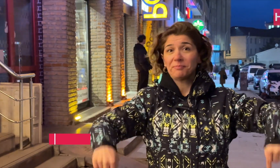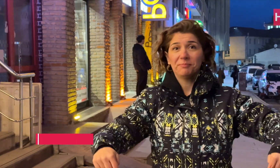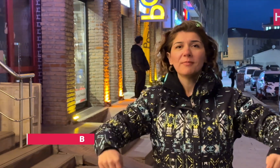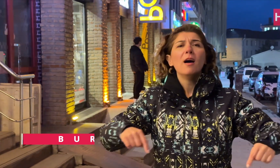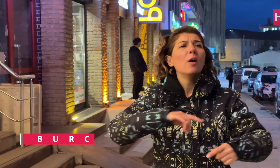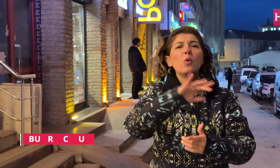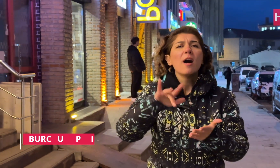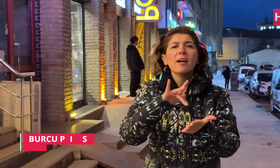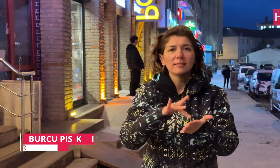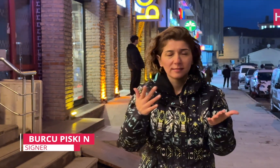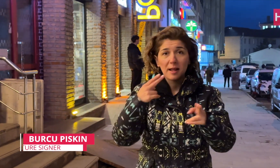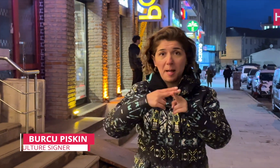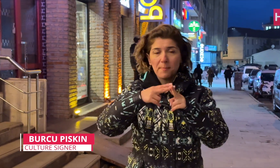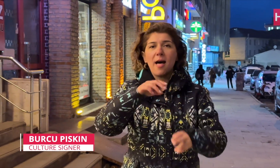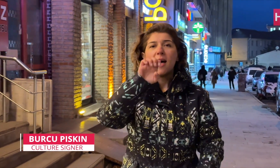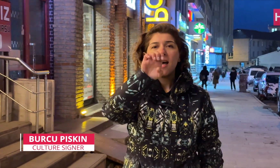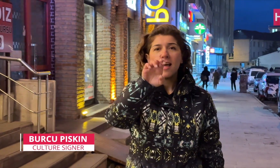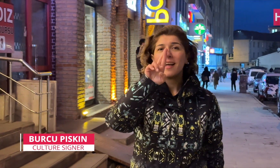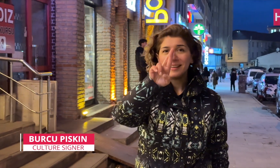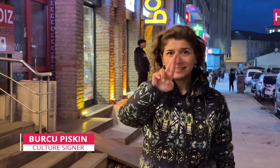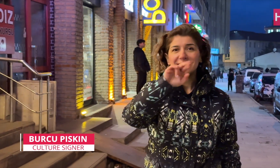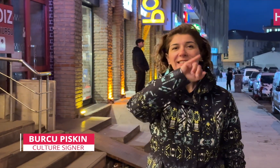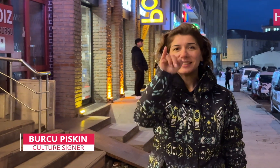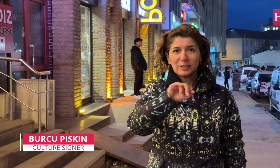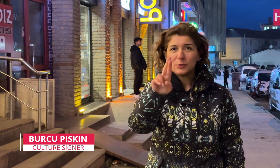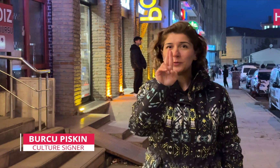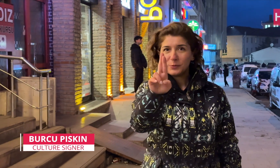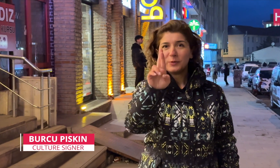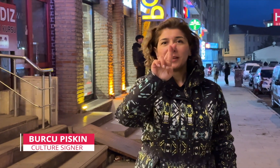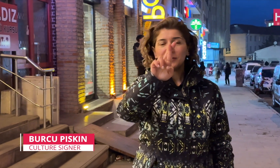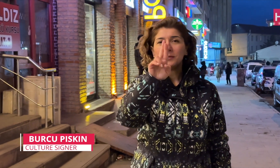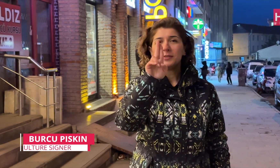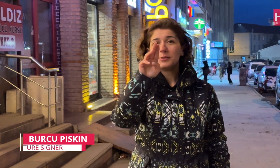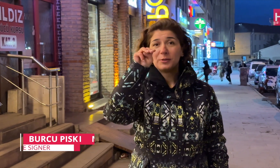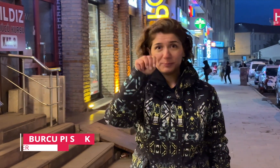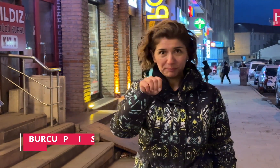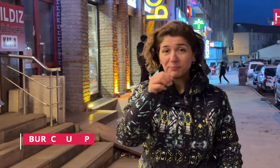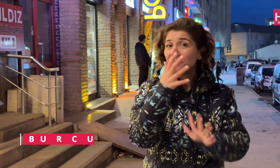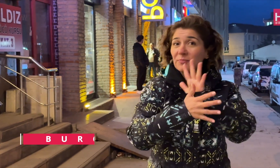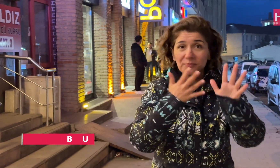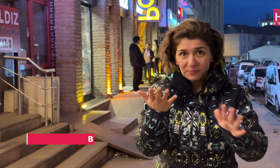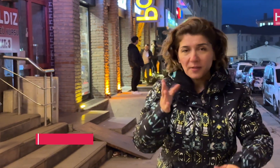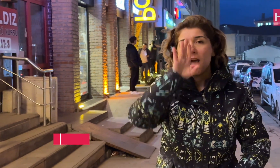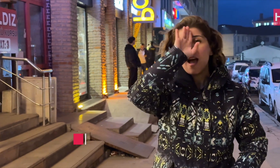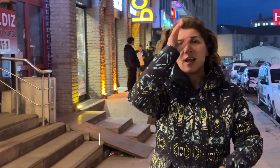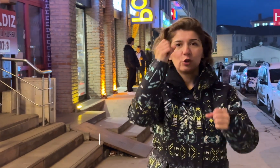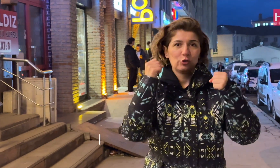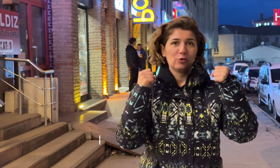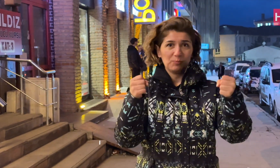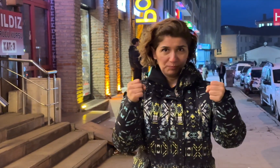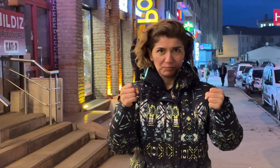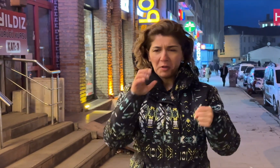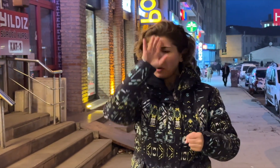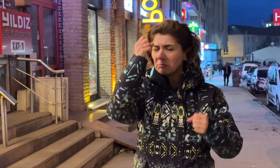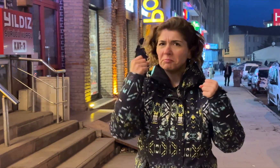[Burcu]: Hello, there! We are here in Erzurum and this is the sign.